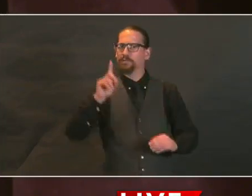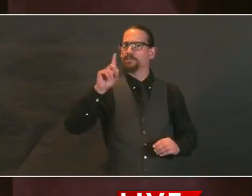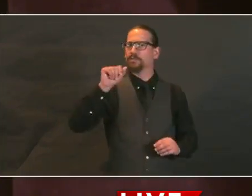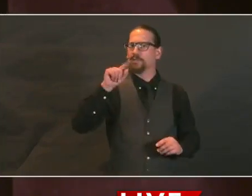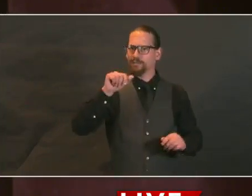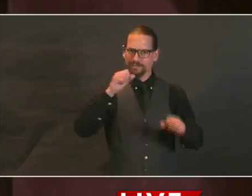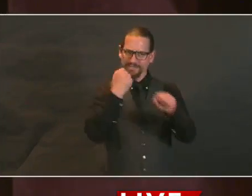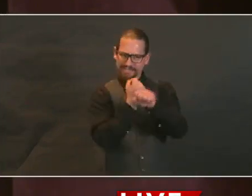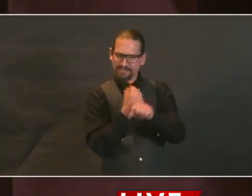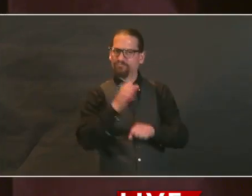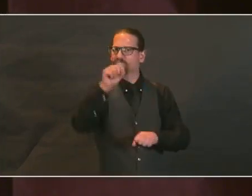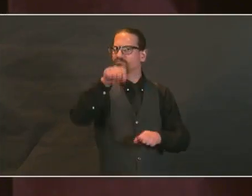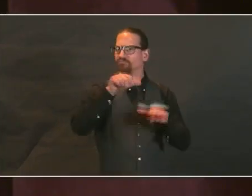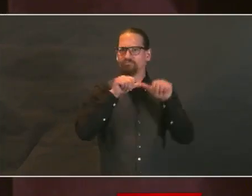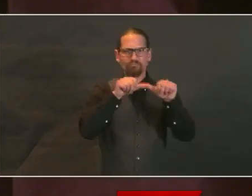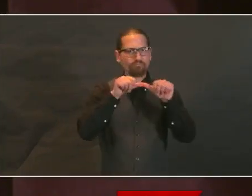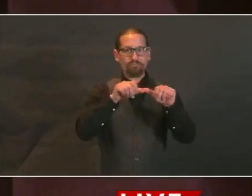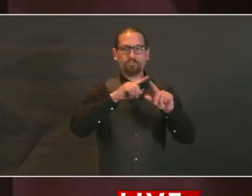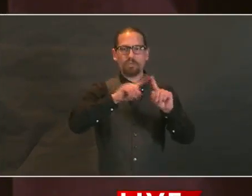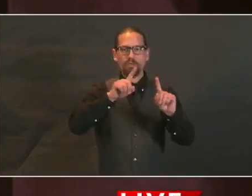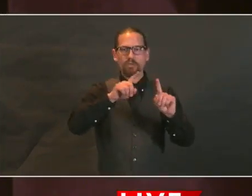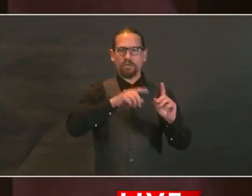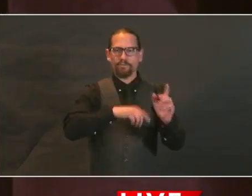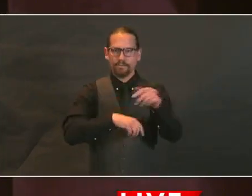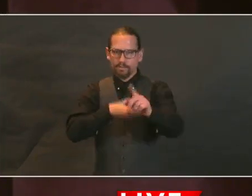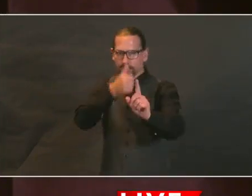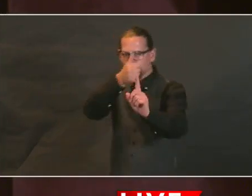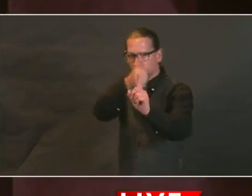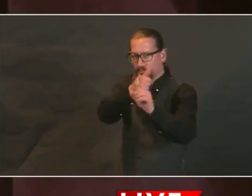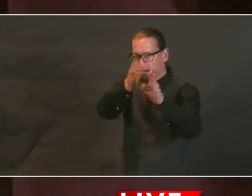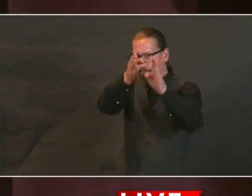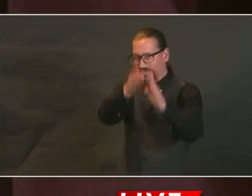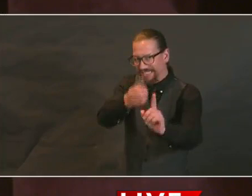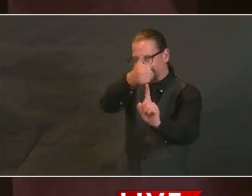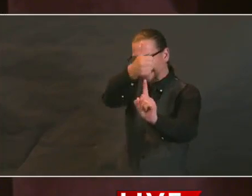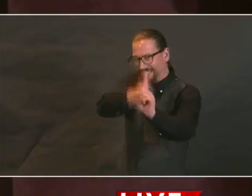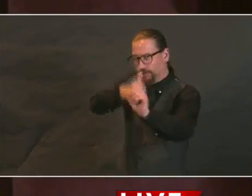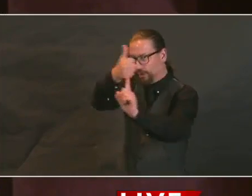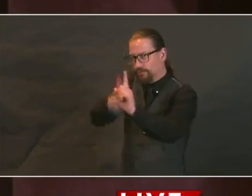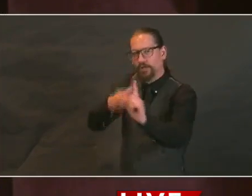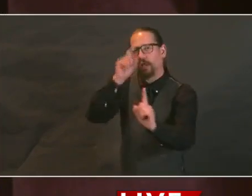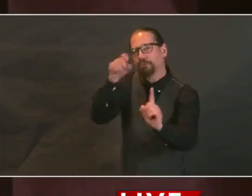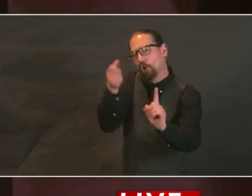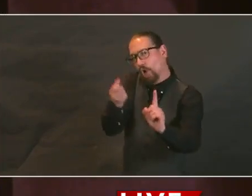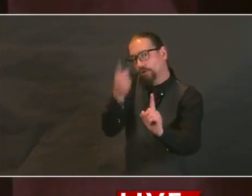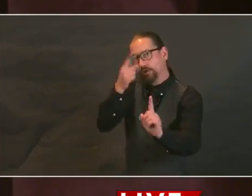AT THE STATE LEVEL IT MAKING SURE THAT YOU COULD DO WITH YOUR FINGER TIPS TO HELP MAKE